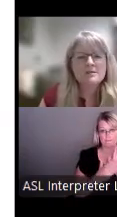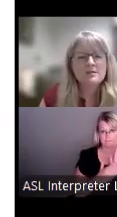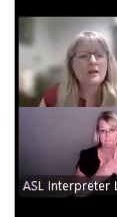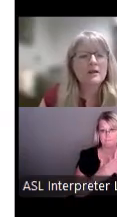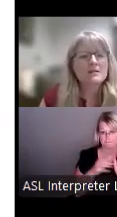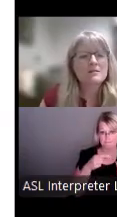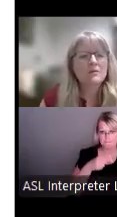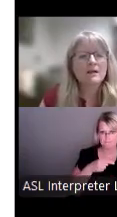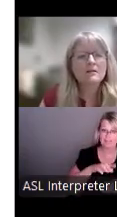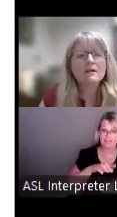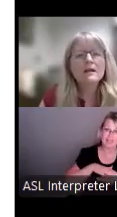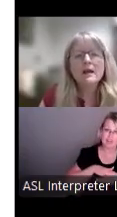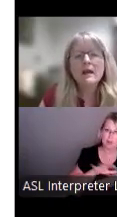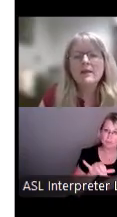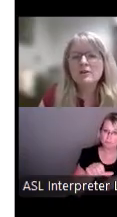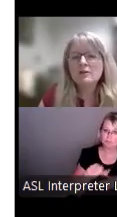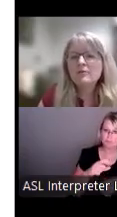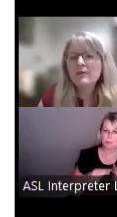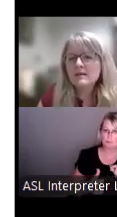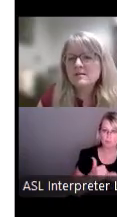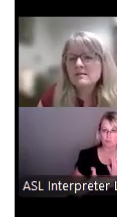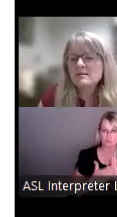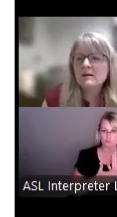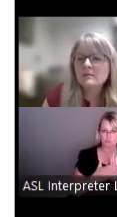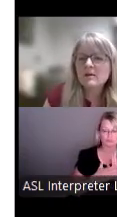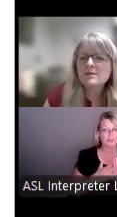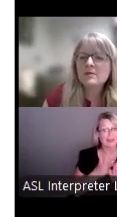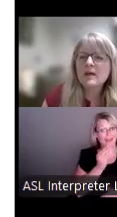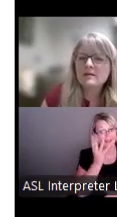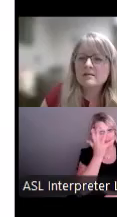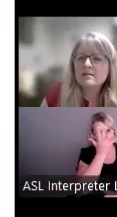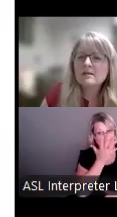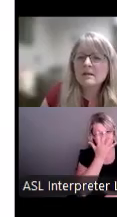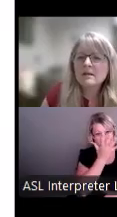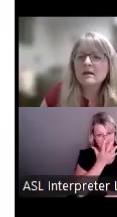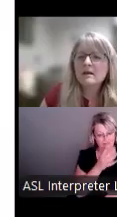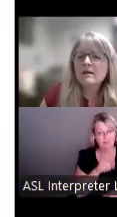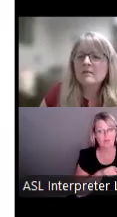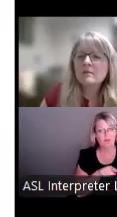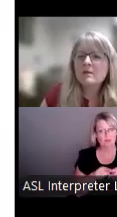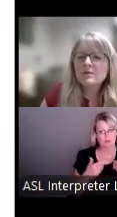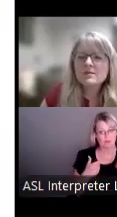tops of your hands as well, and then your face also has the most